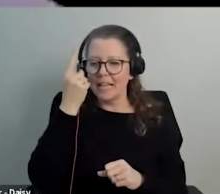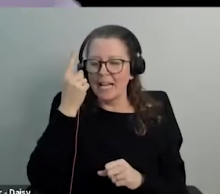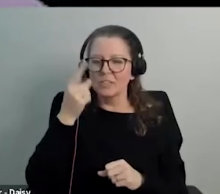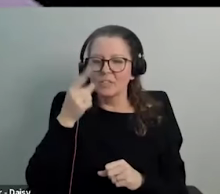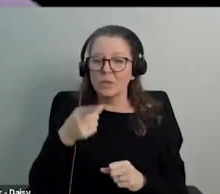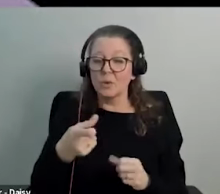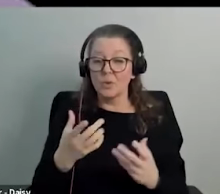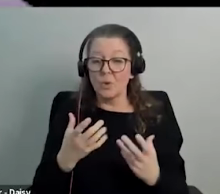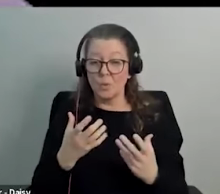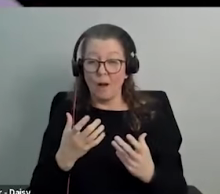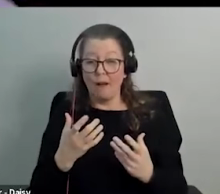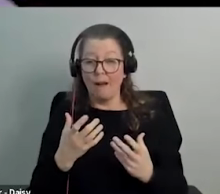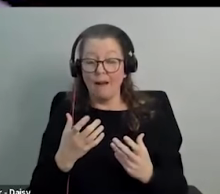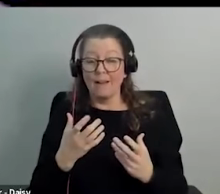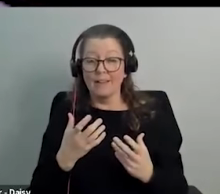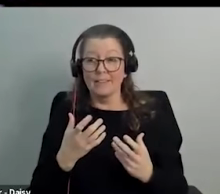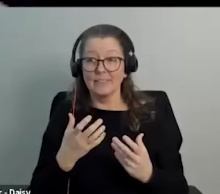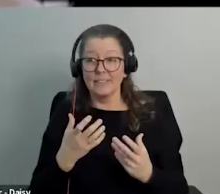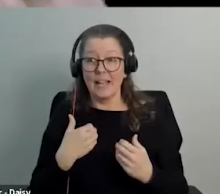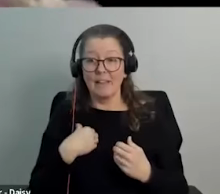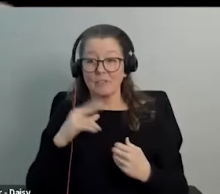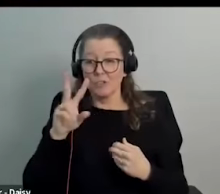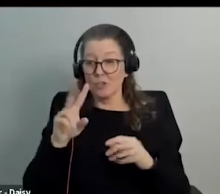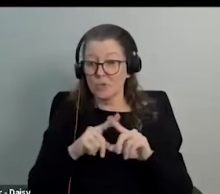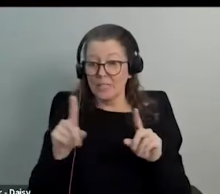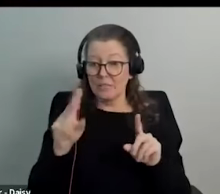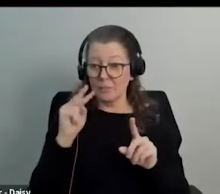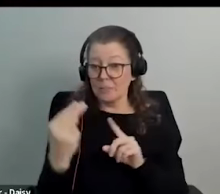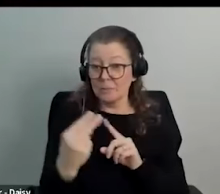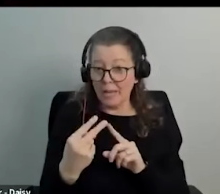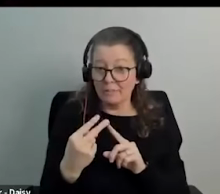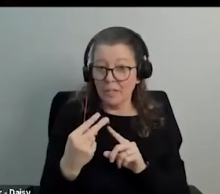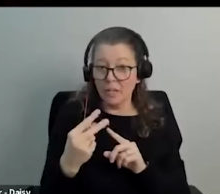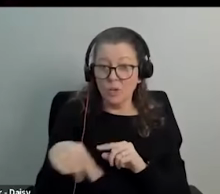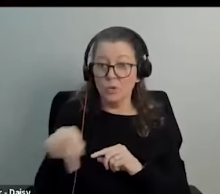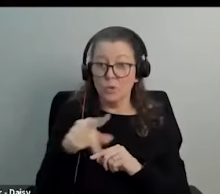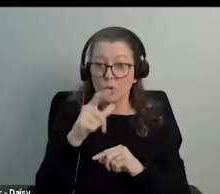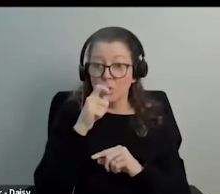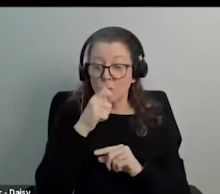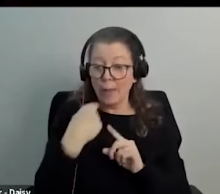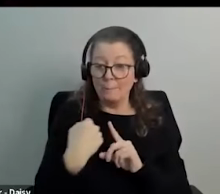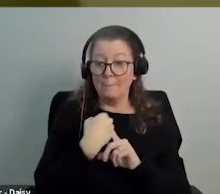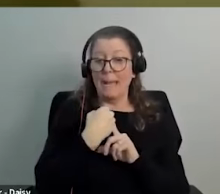You as an individual can have a huge impact by making sure accessibility is part of your work,